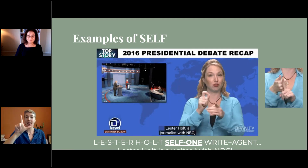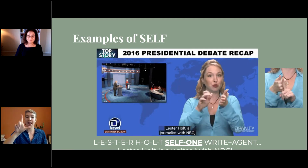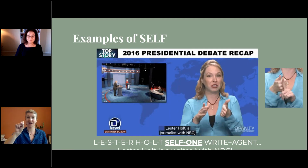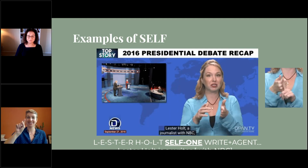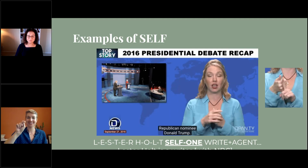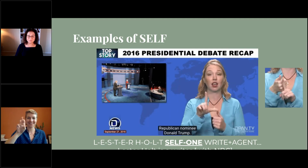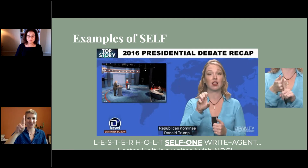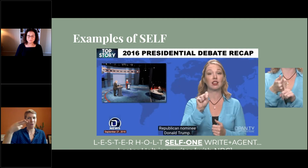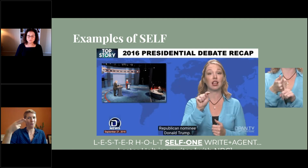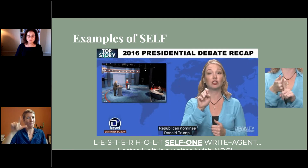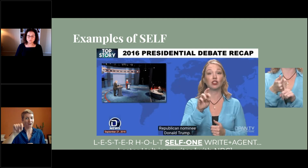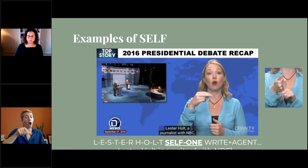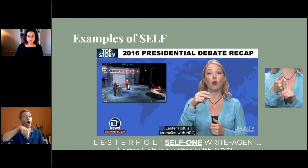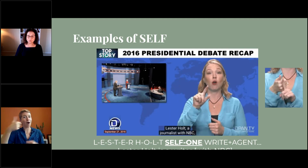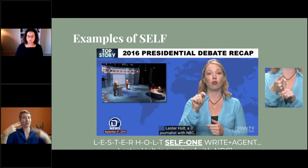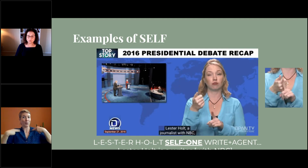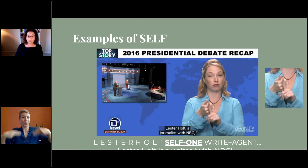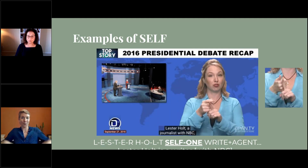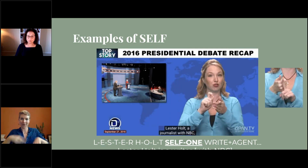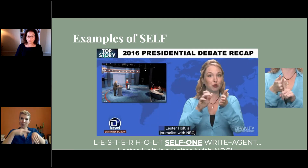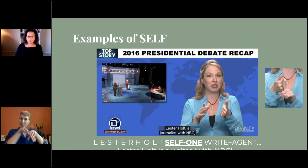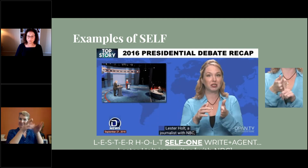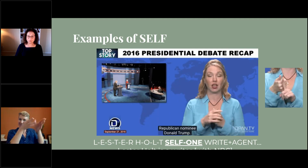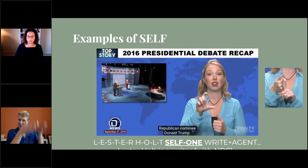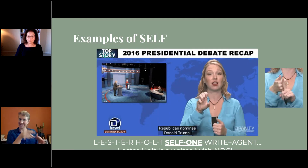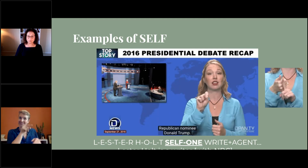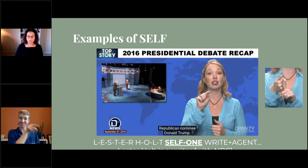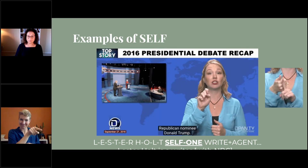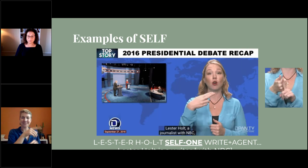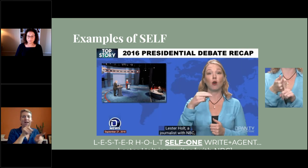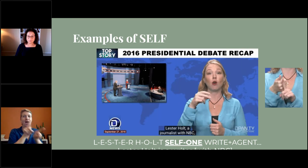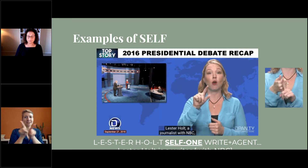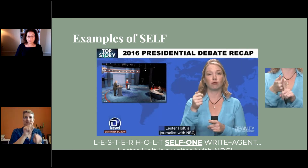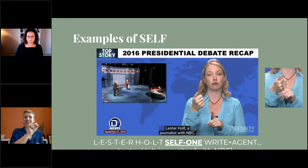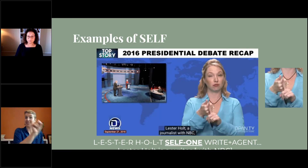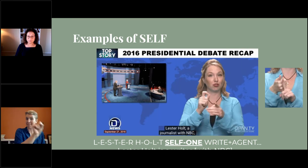Here we can see the subject `Lester Holt’, who is another human referent.